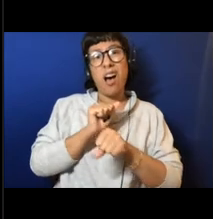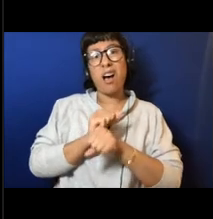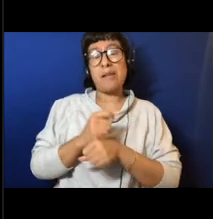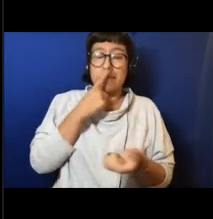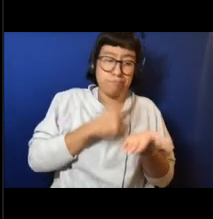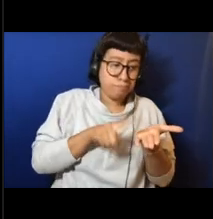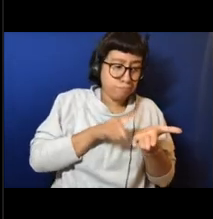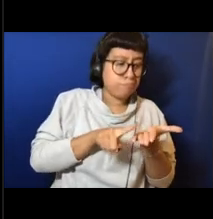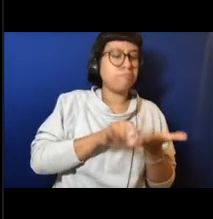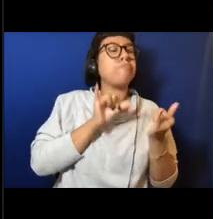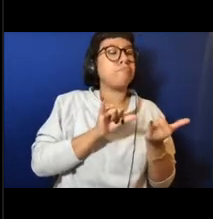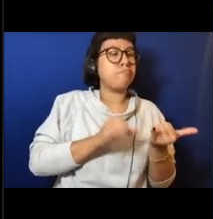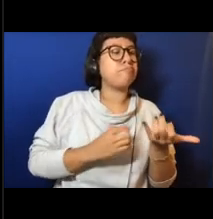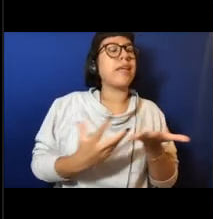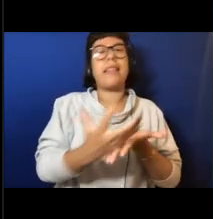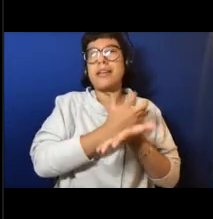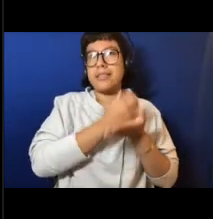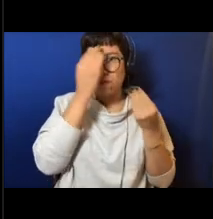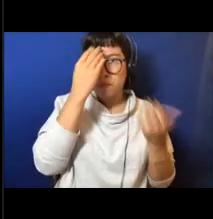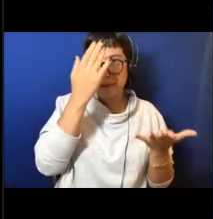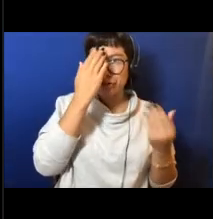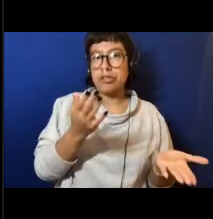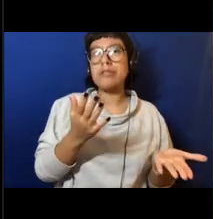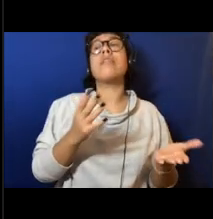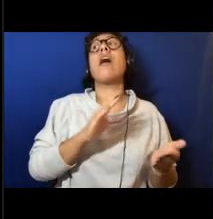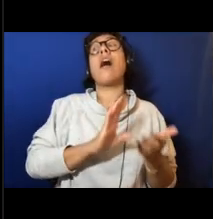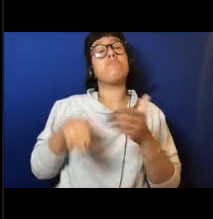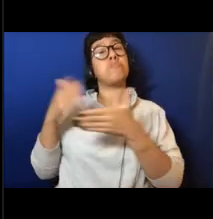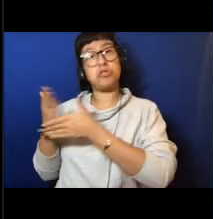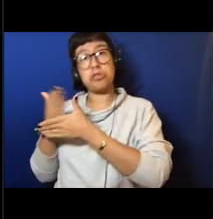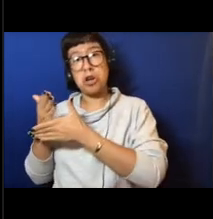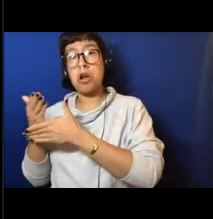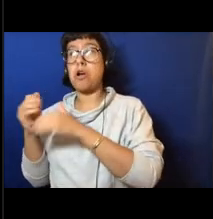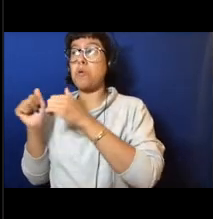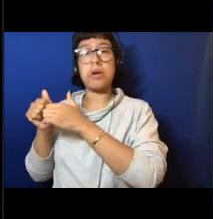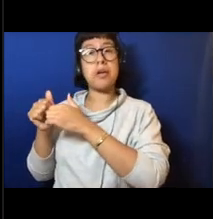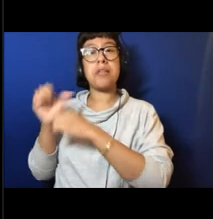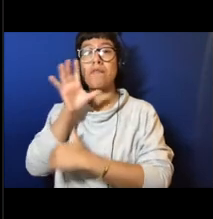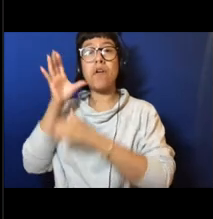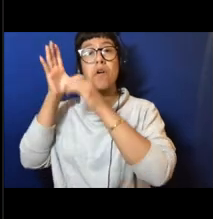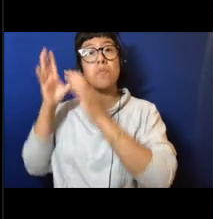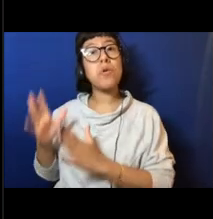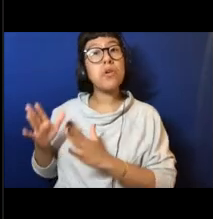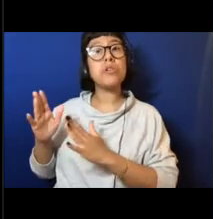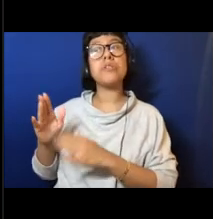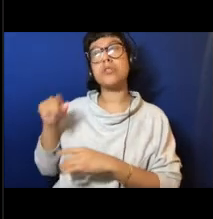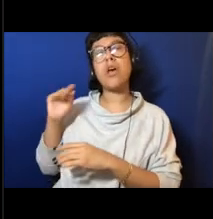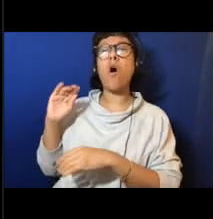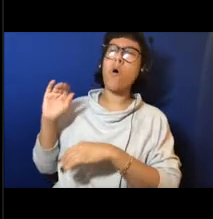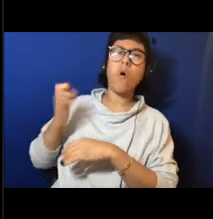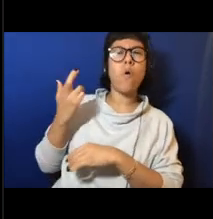all the different things about shellfish and oyster growing. And then I get to help people who need that information .